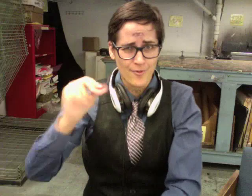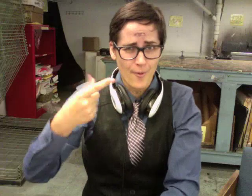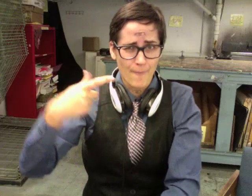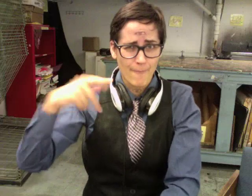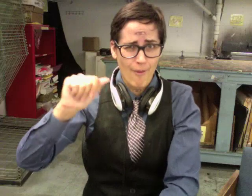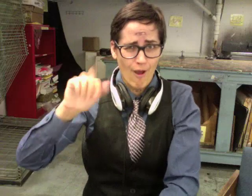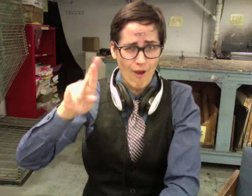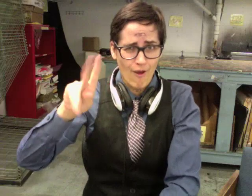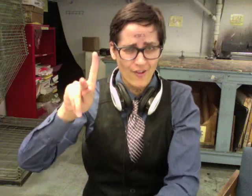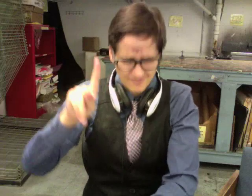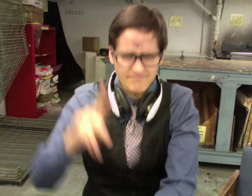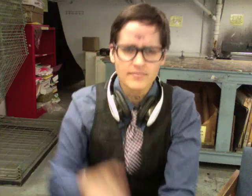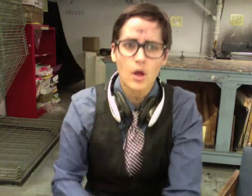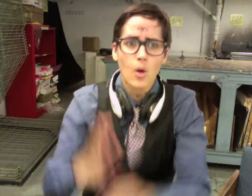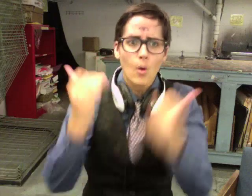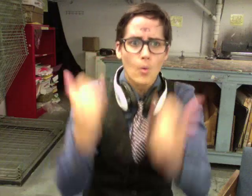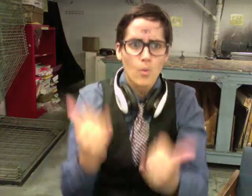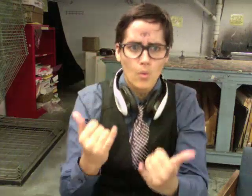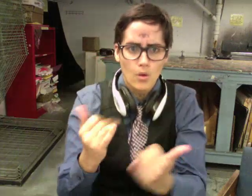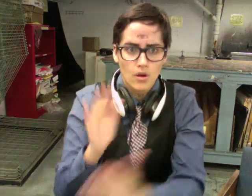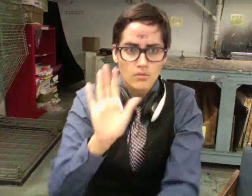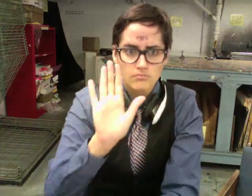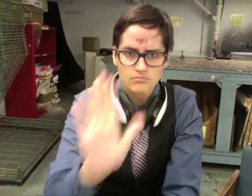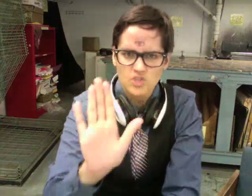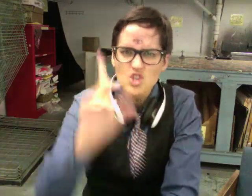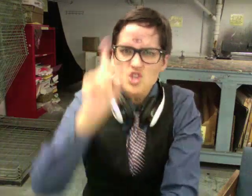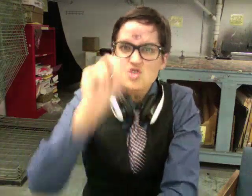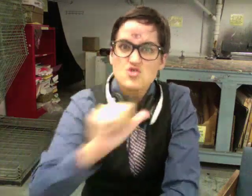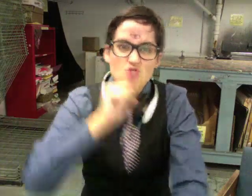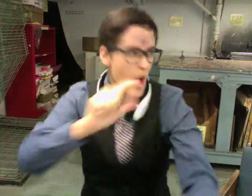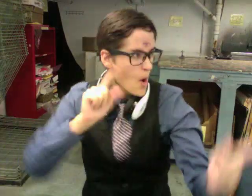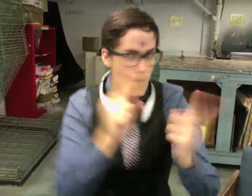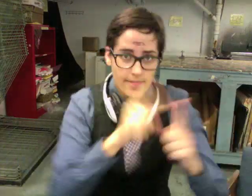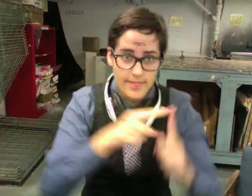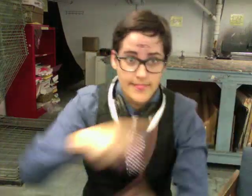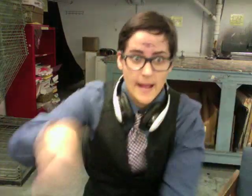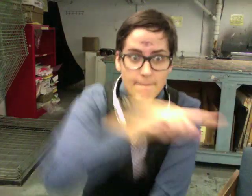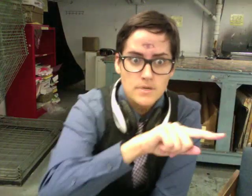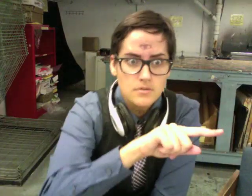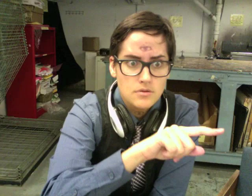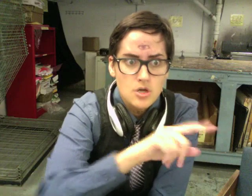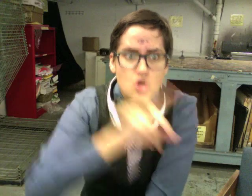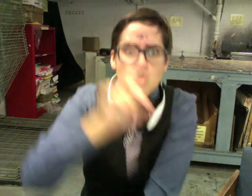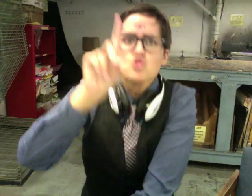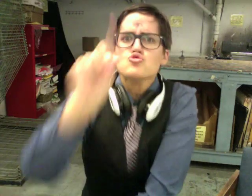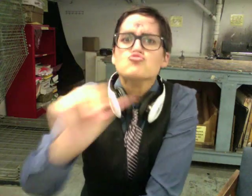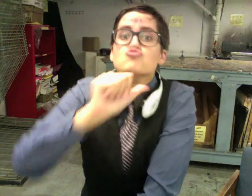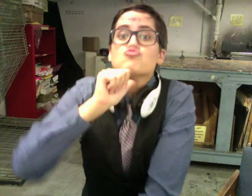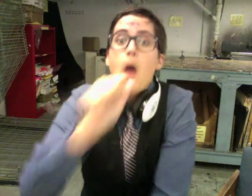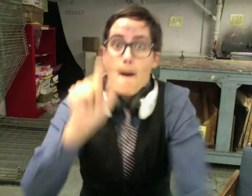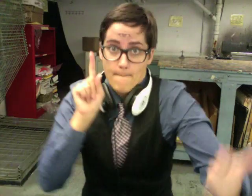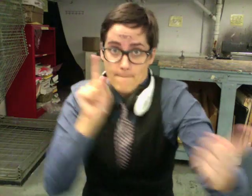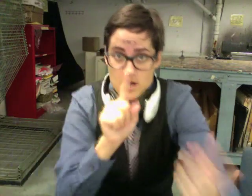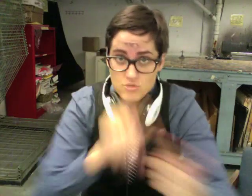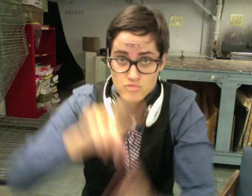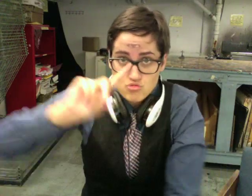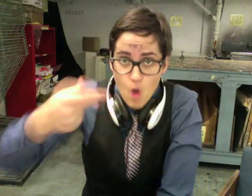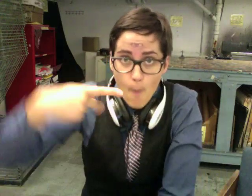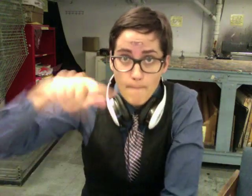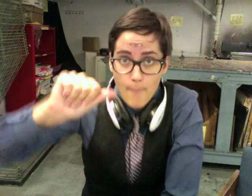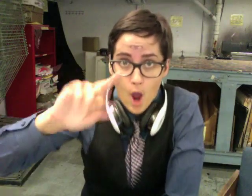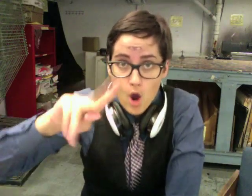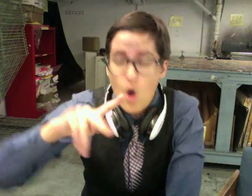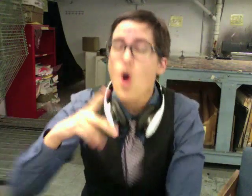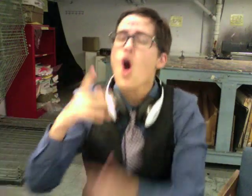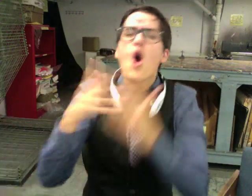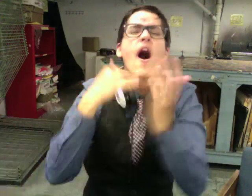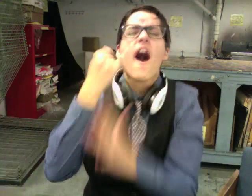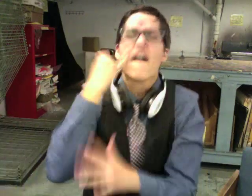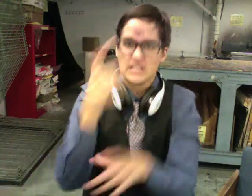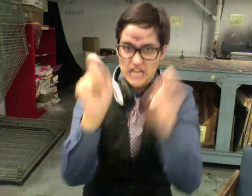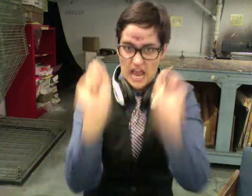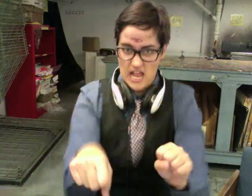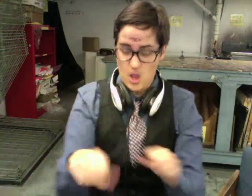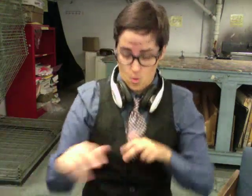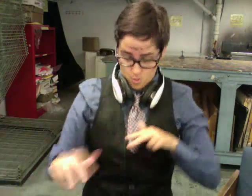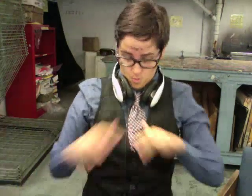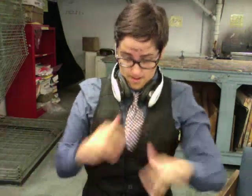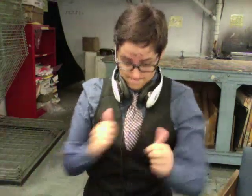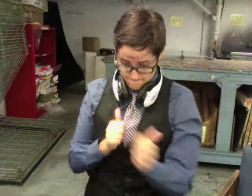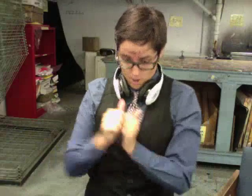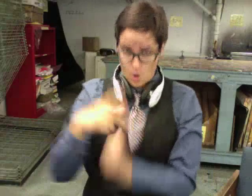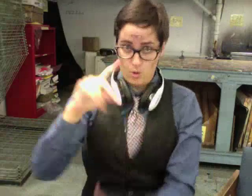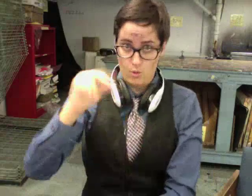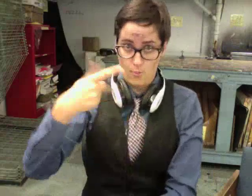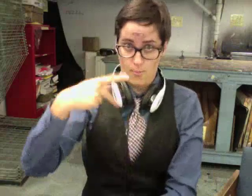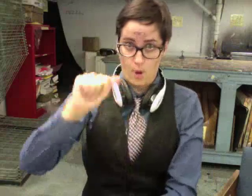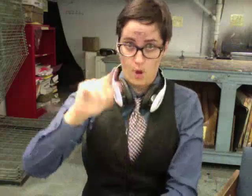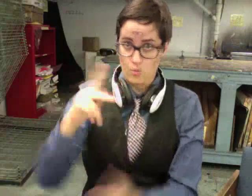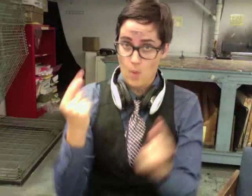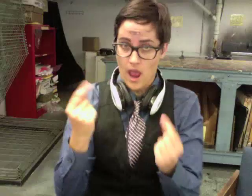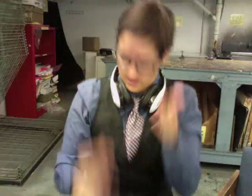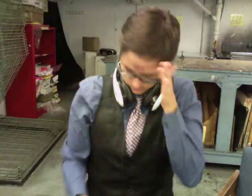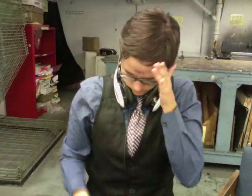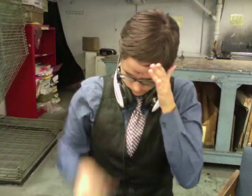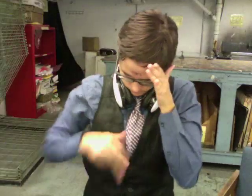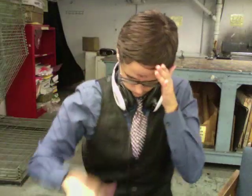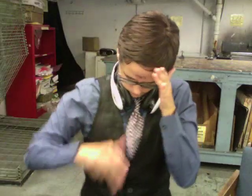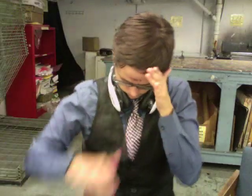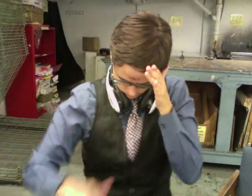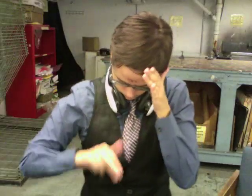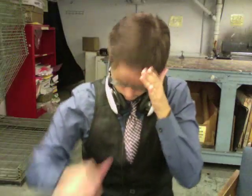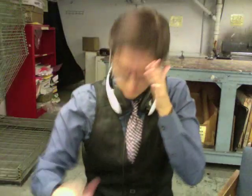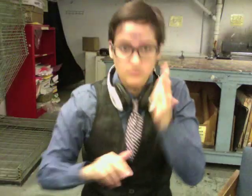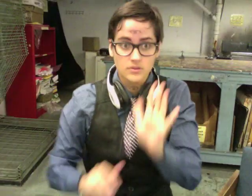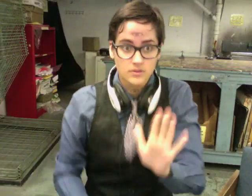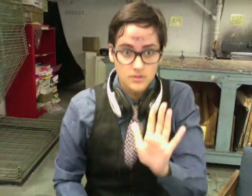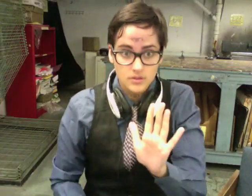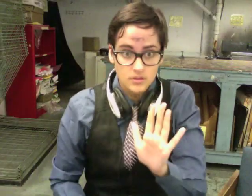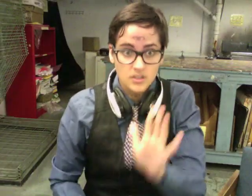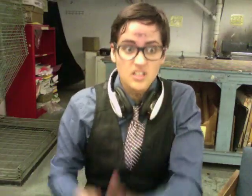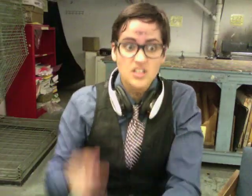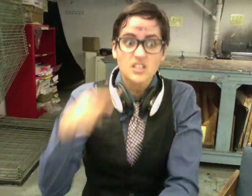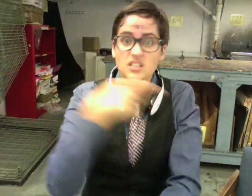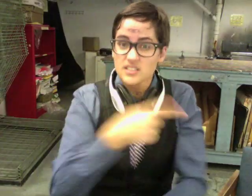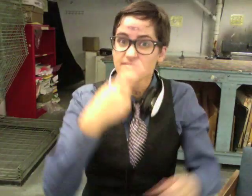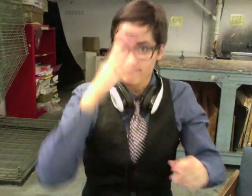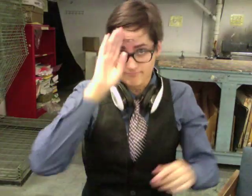electrified and highly dangerous. Try not to look at the dog park, and, especially,